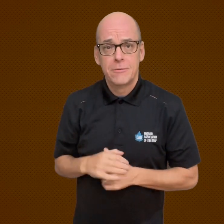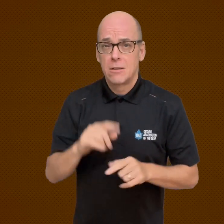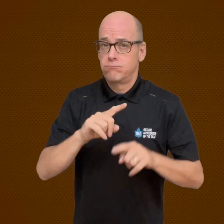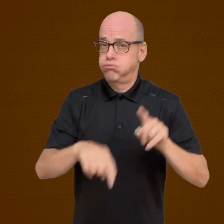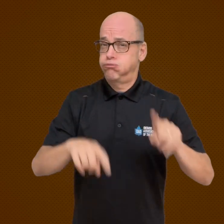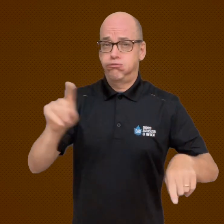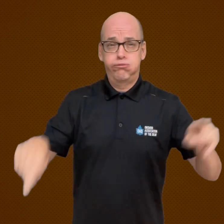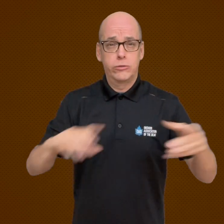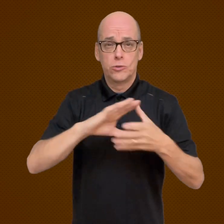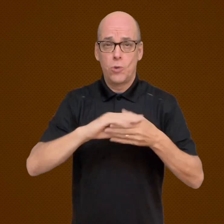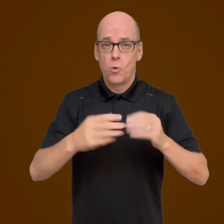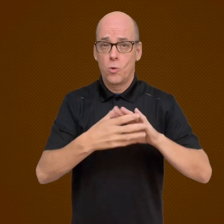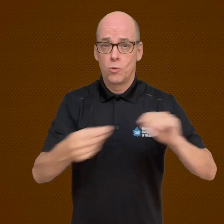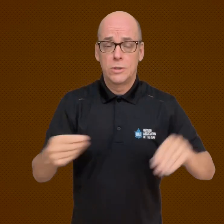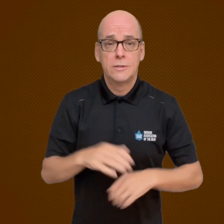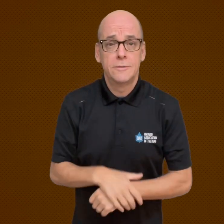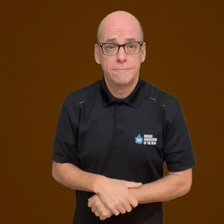There are many stories about that.